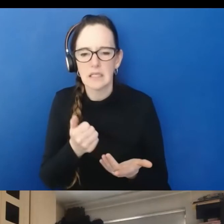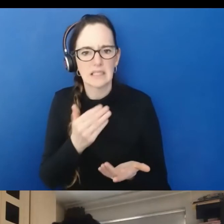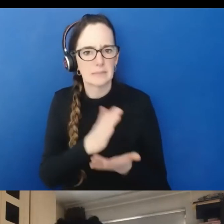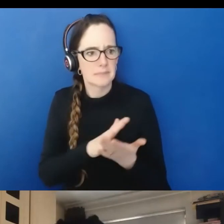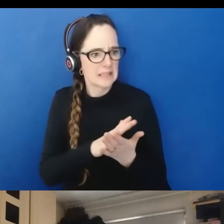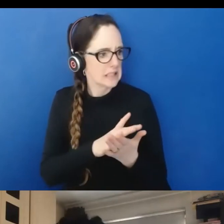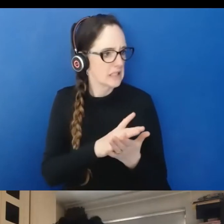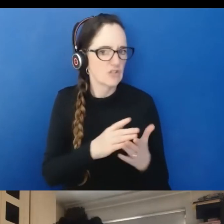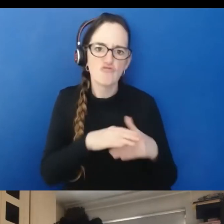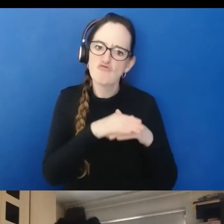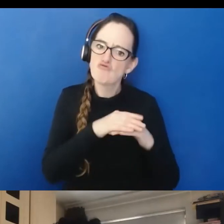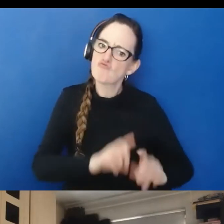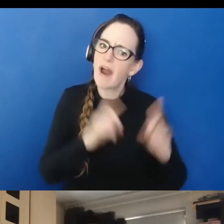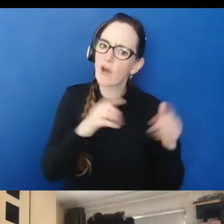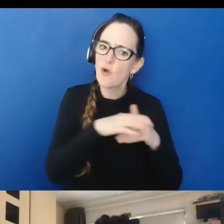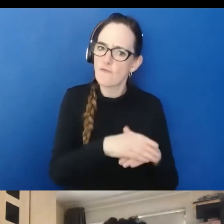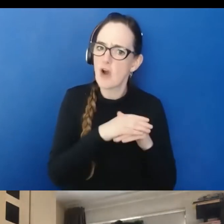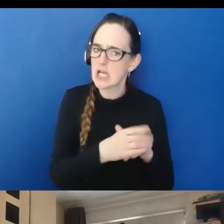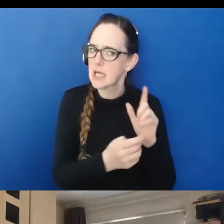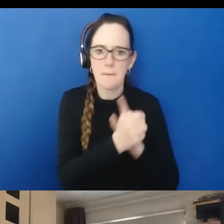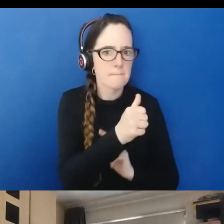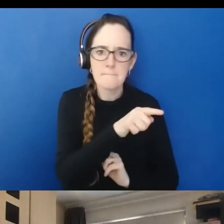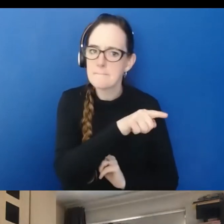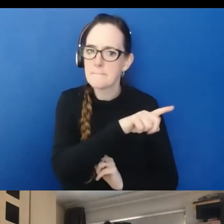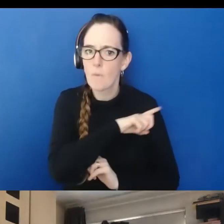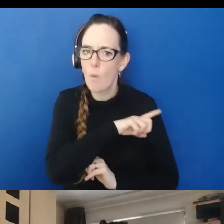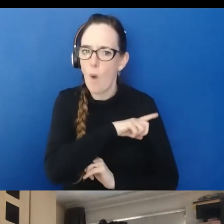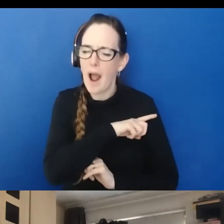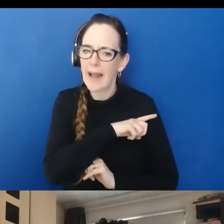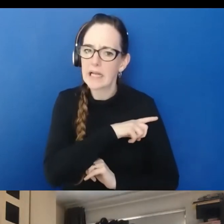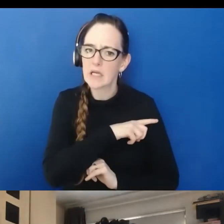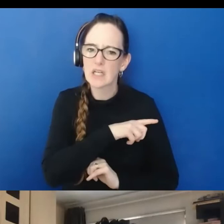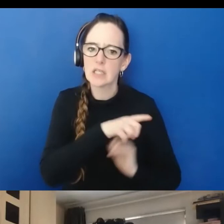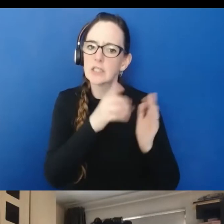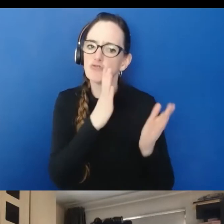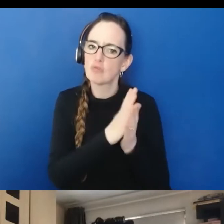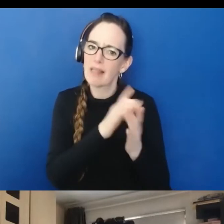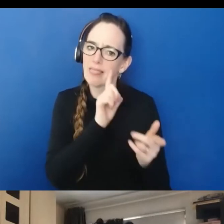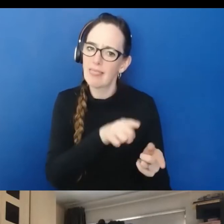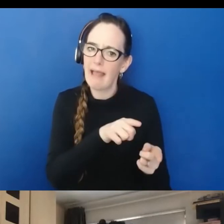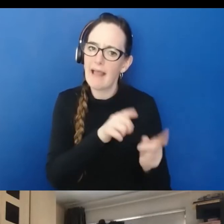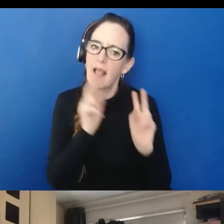because at the end of the day I think what I have